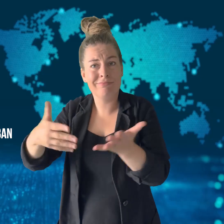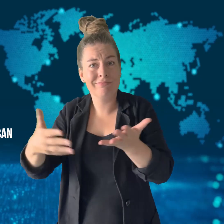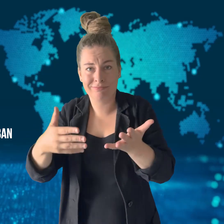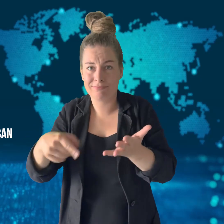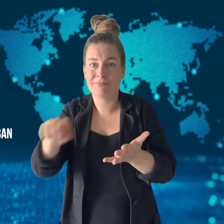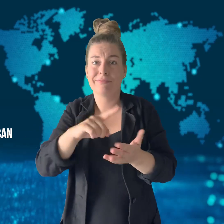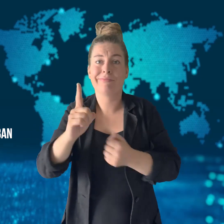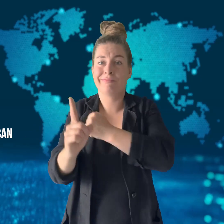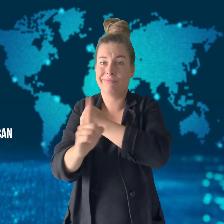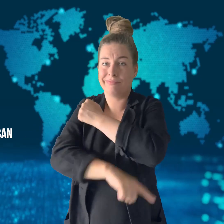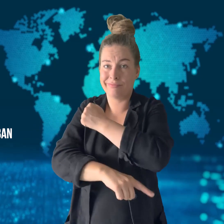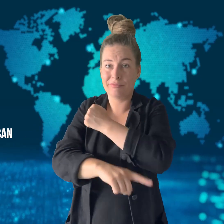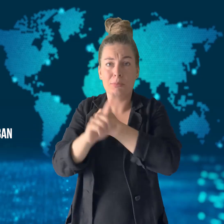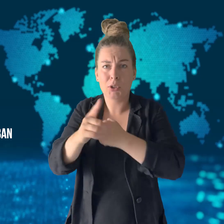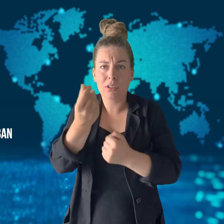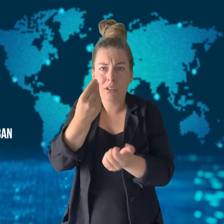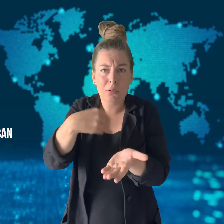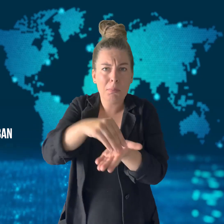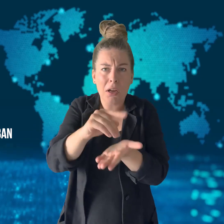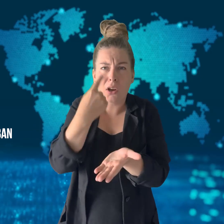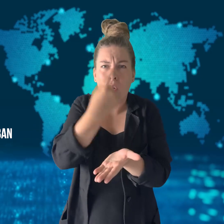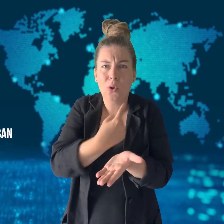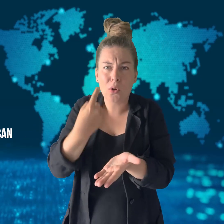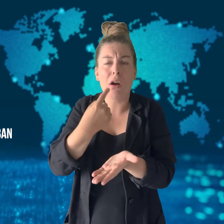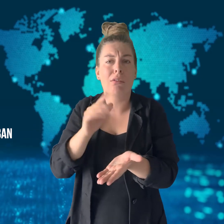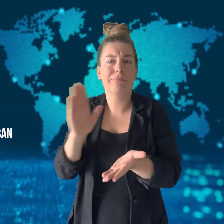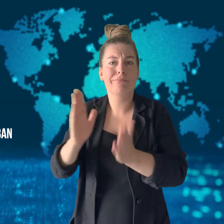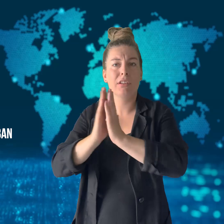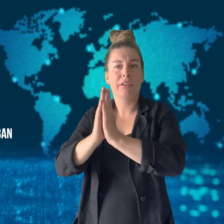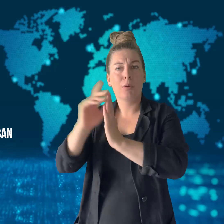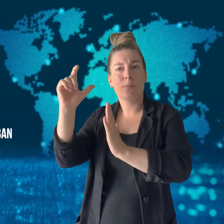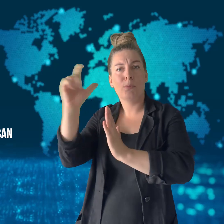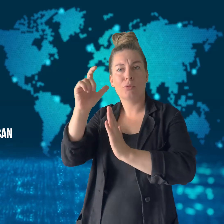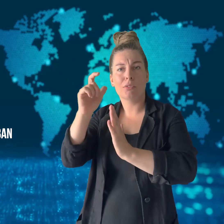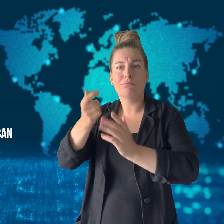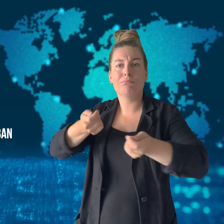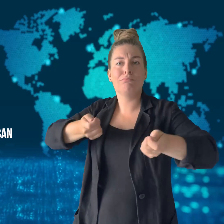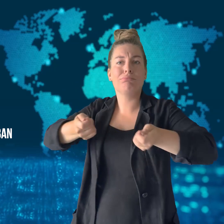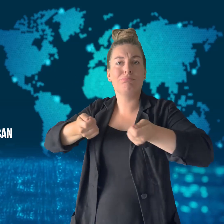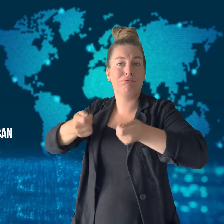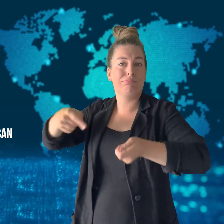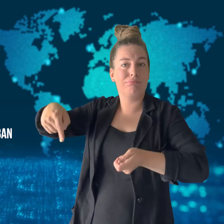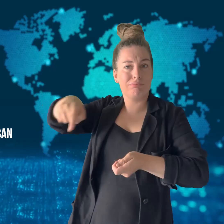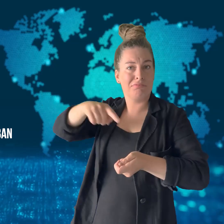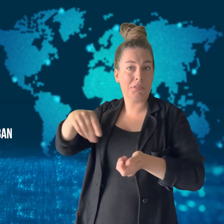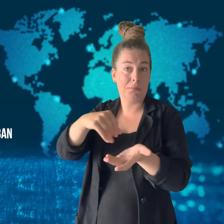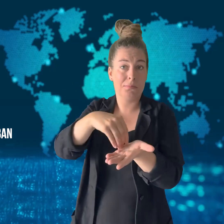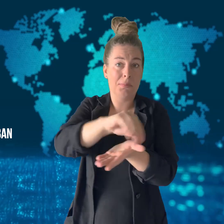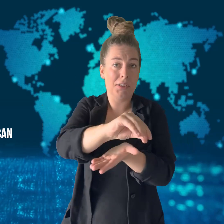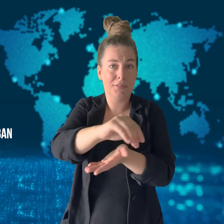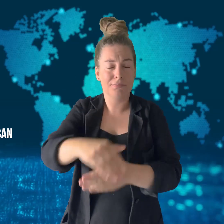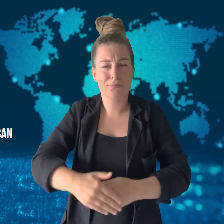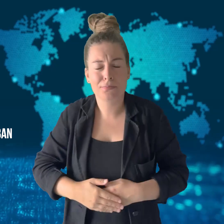Their fines were paid by Islamic clerics.